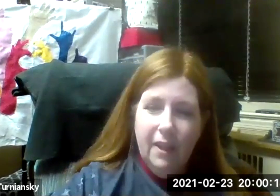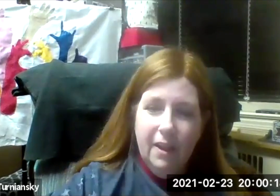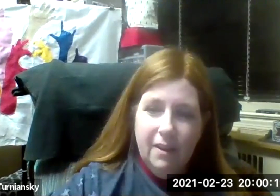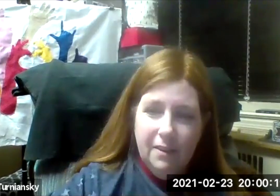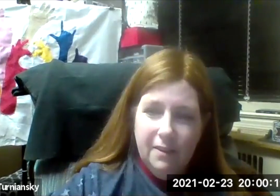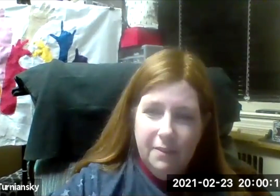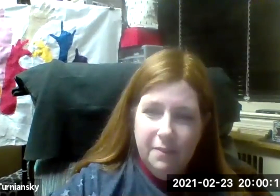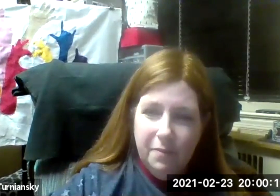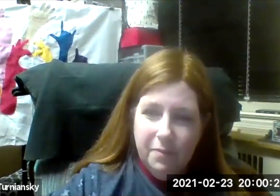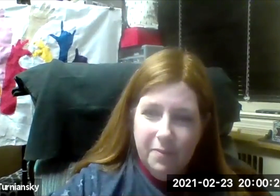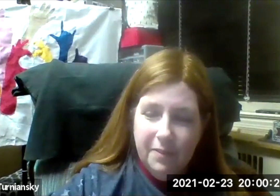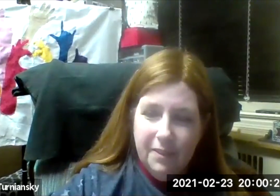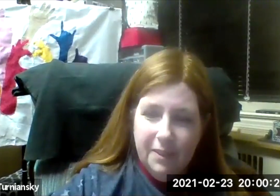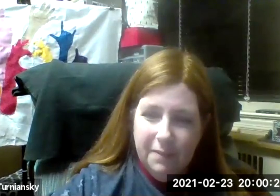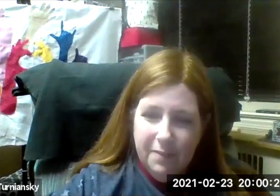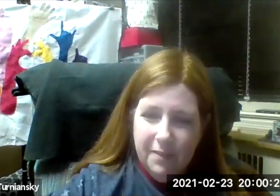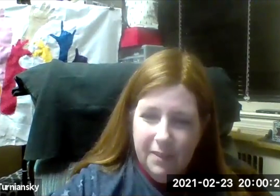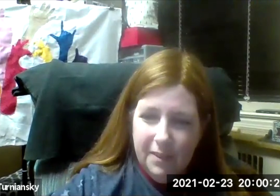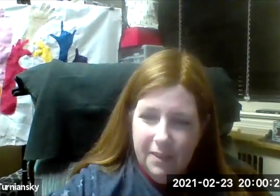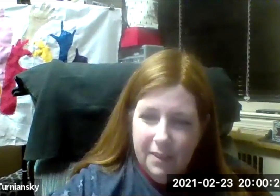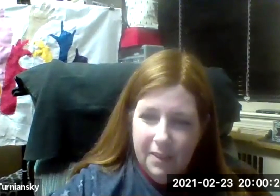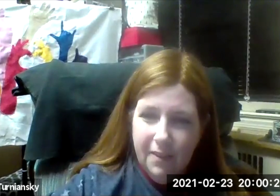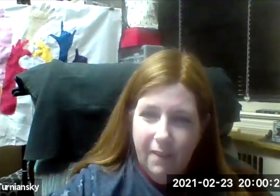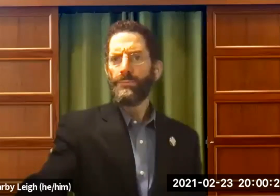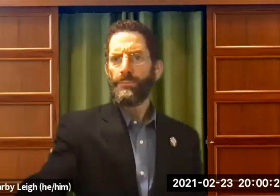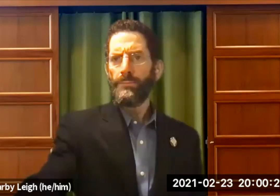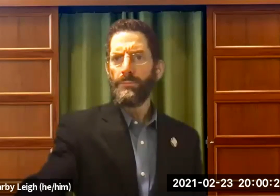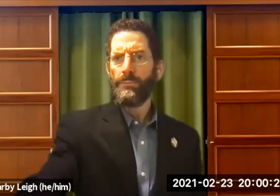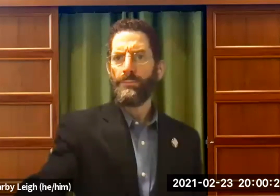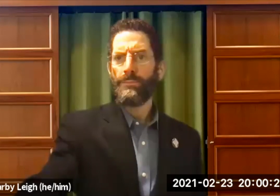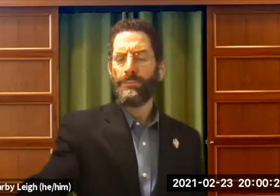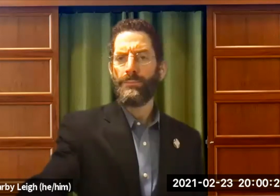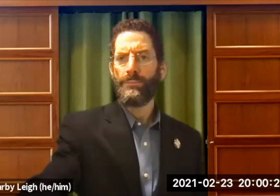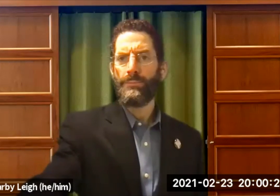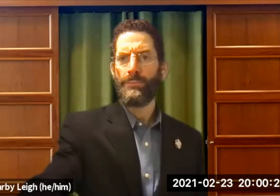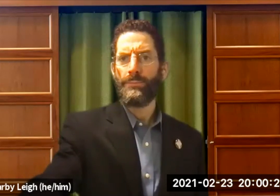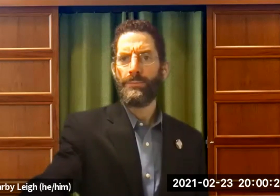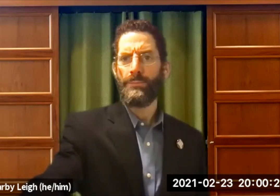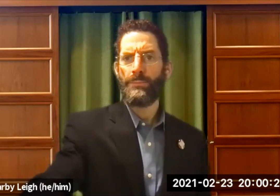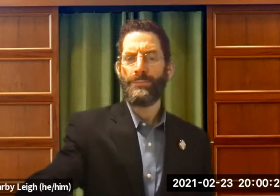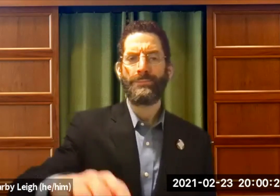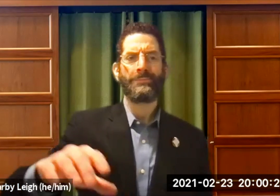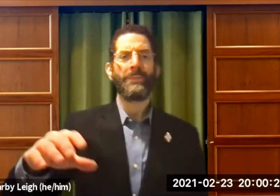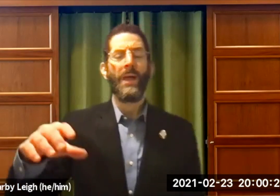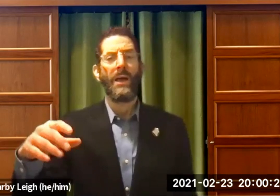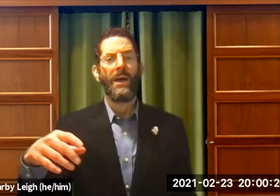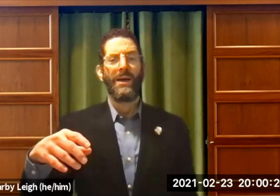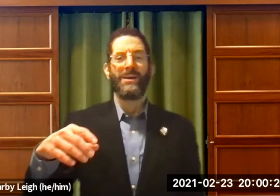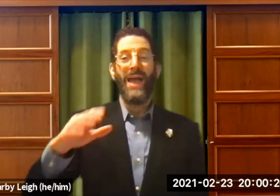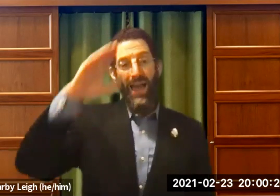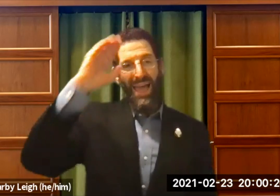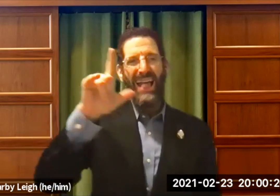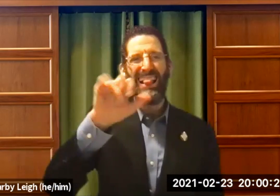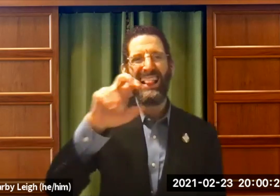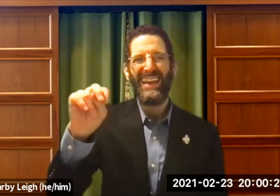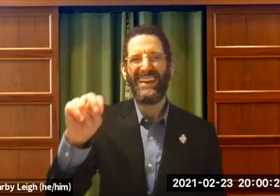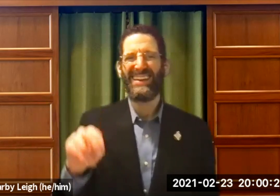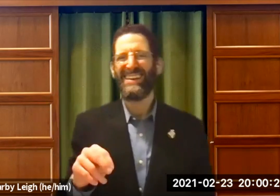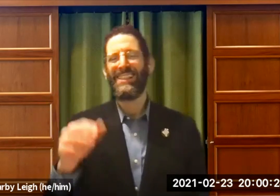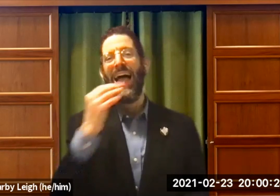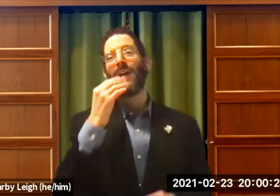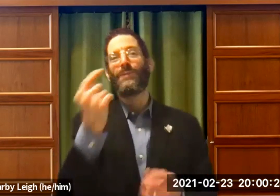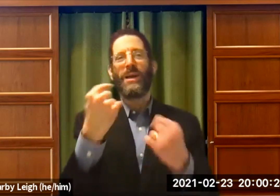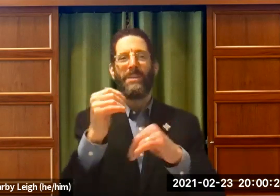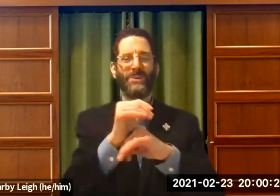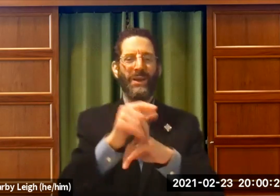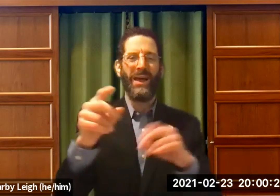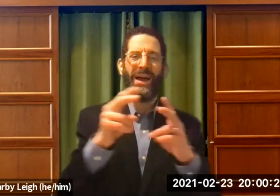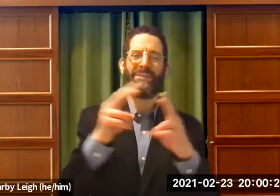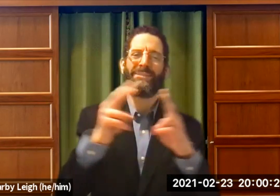Hi, Lynn.